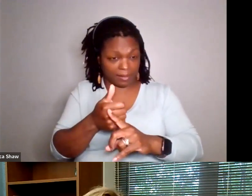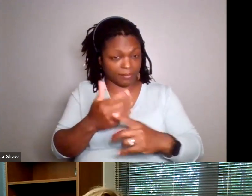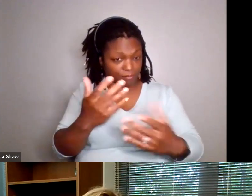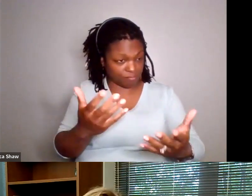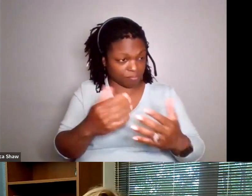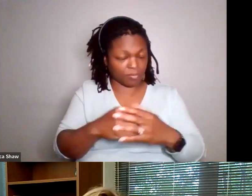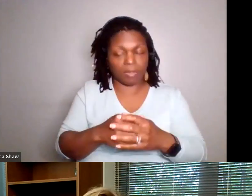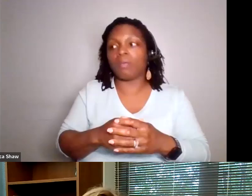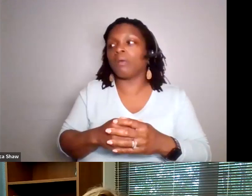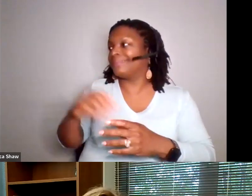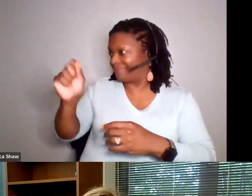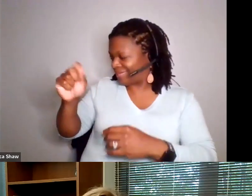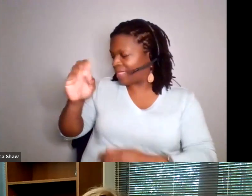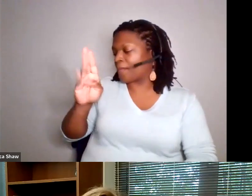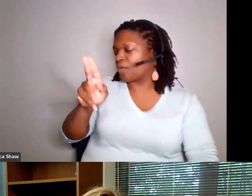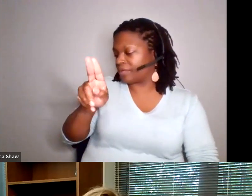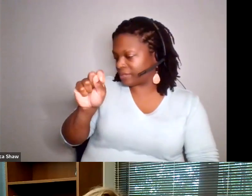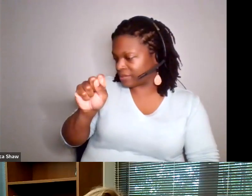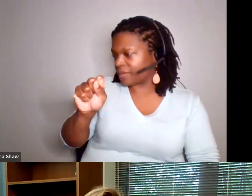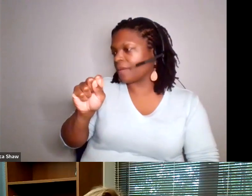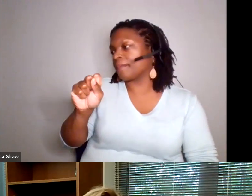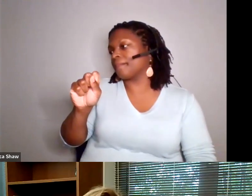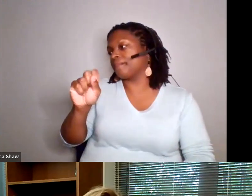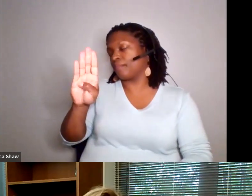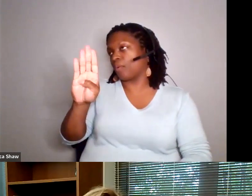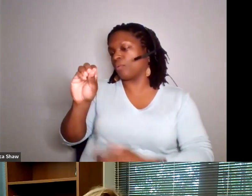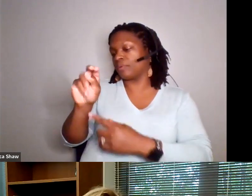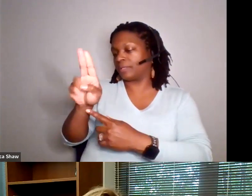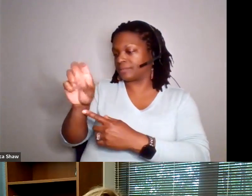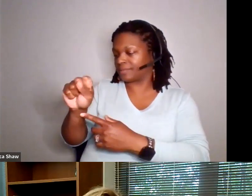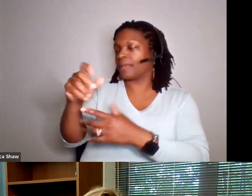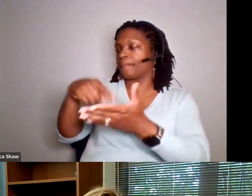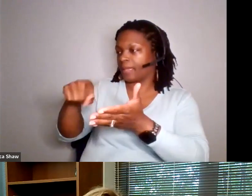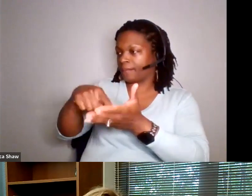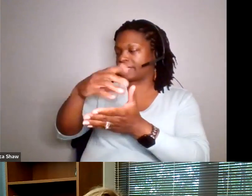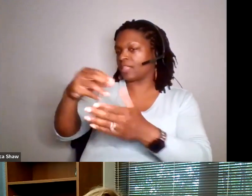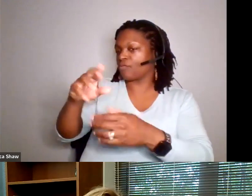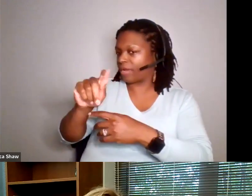So you know the bonus payments that we're doing Now the the rate increases.